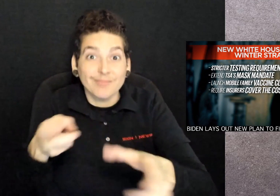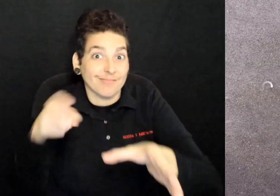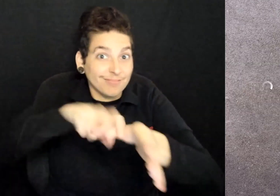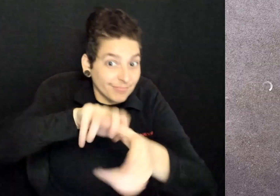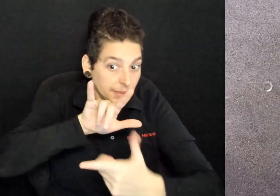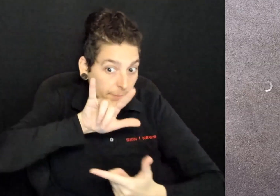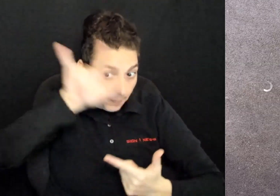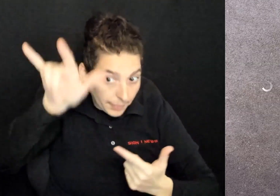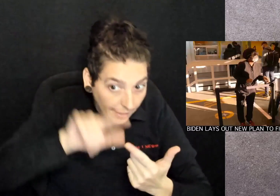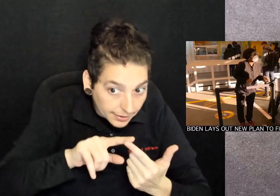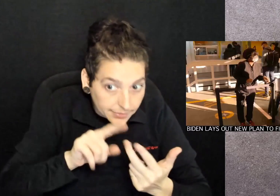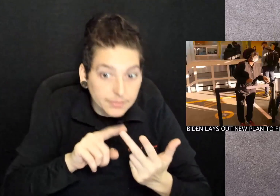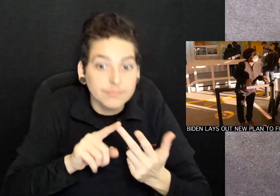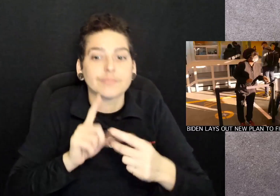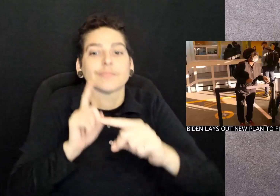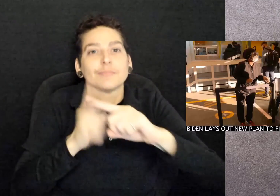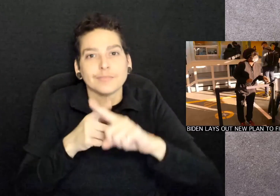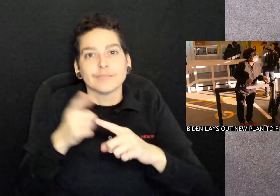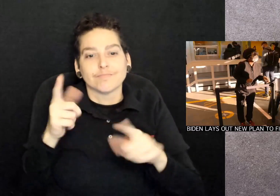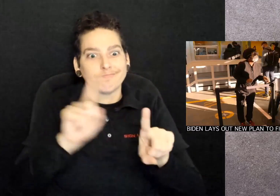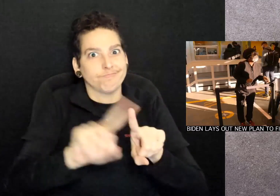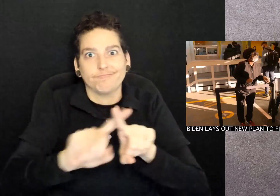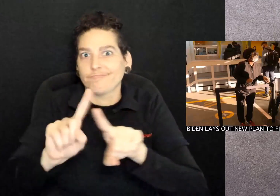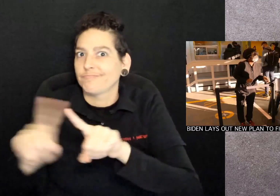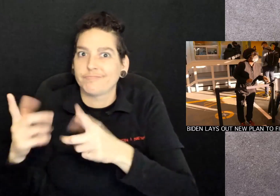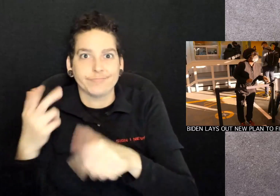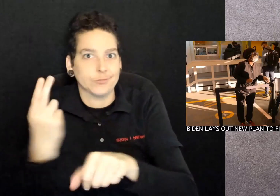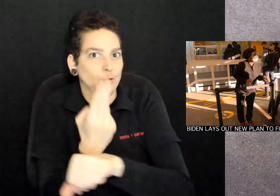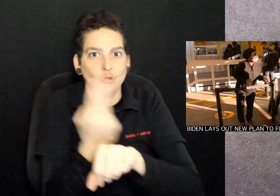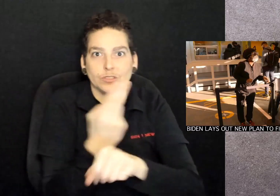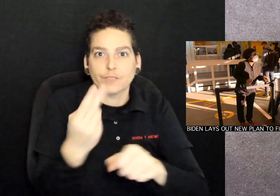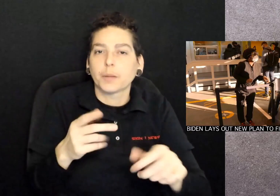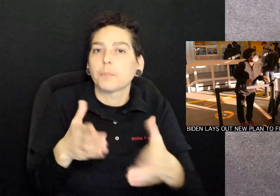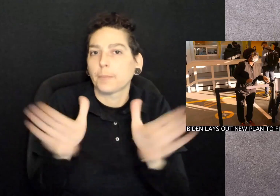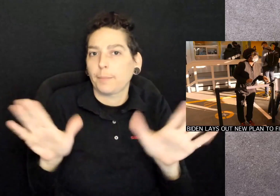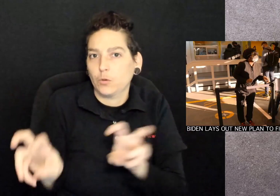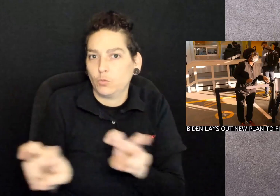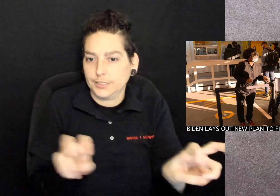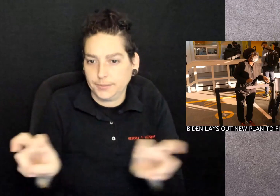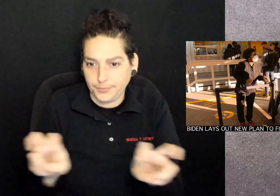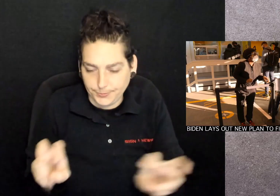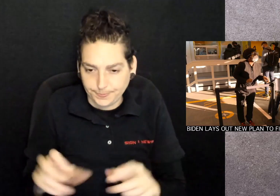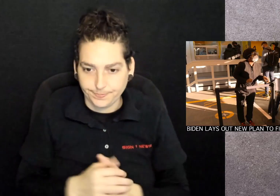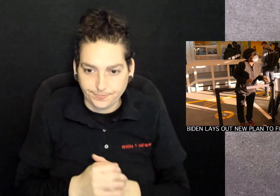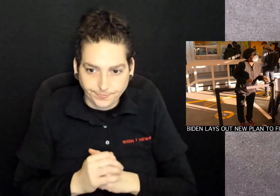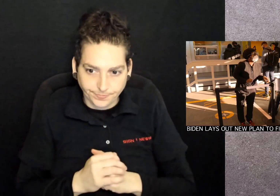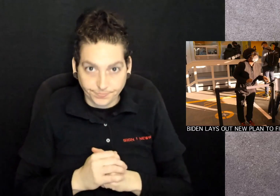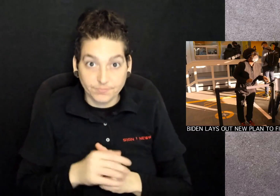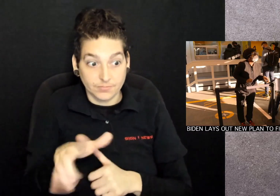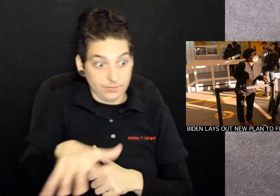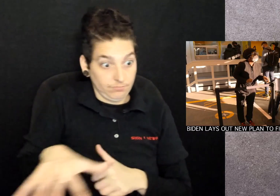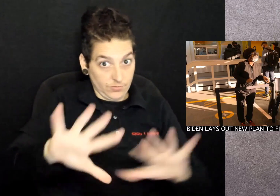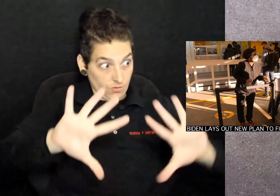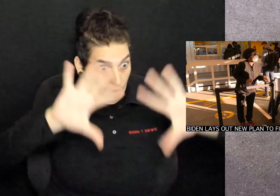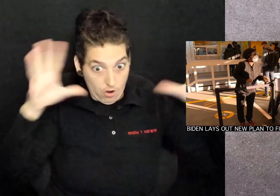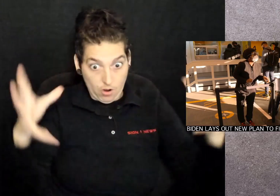travelers to wear a mask and airports on planes and on other modes of public transportation